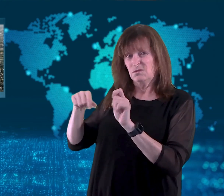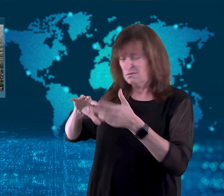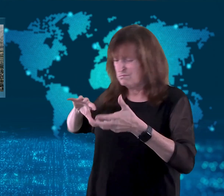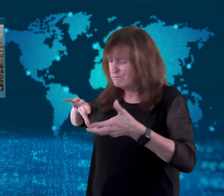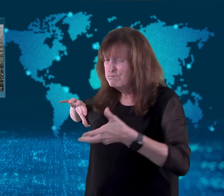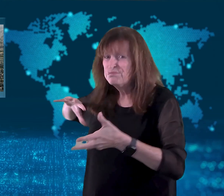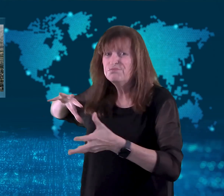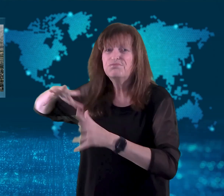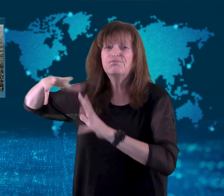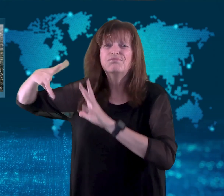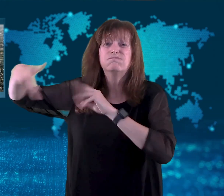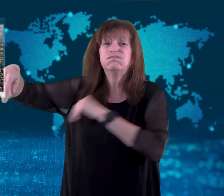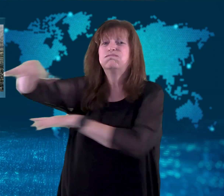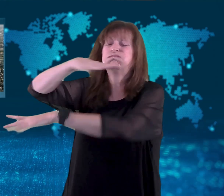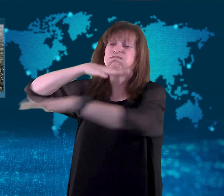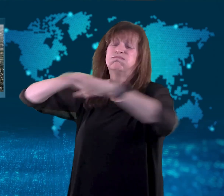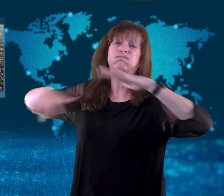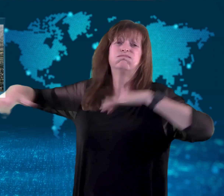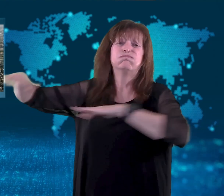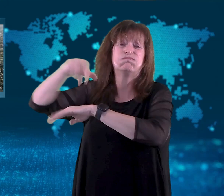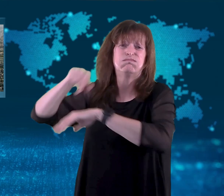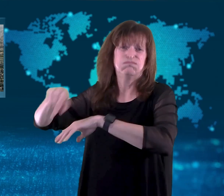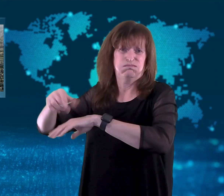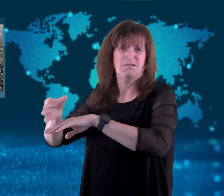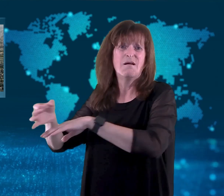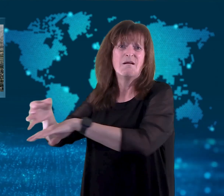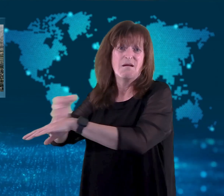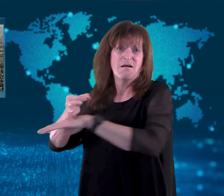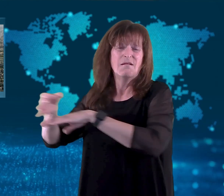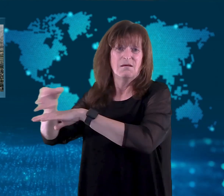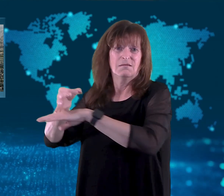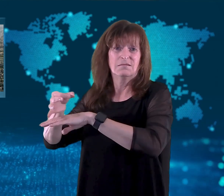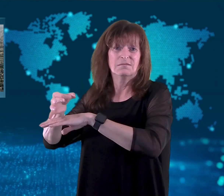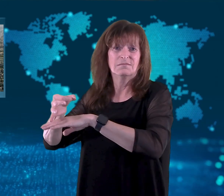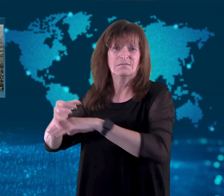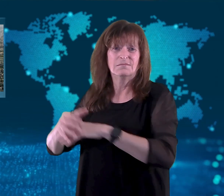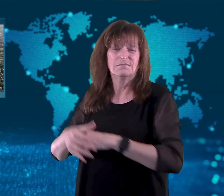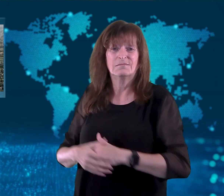Scientists blame climate change for the severity of the storms faced by the island.